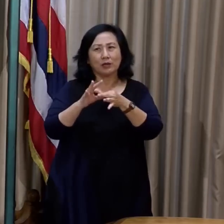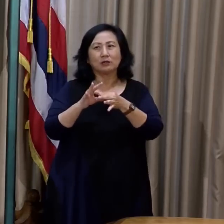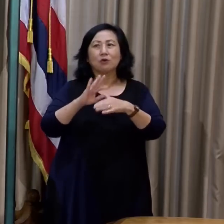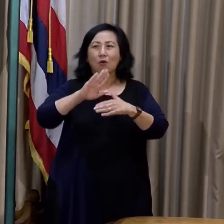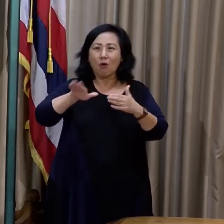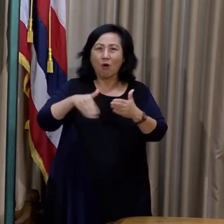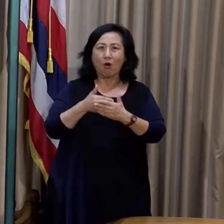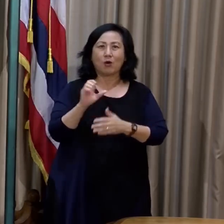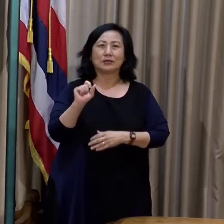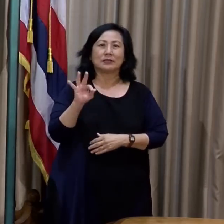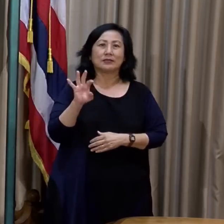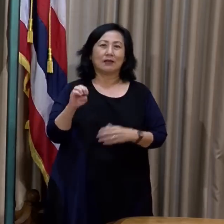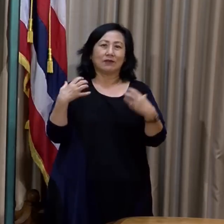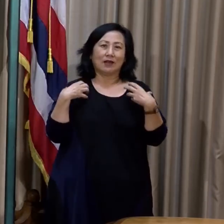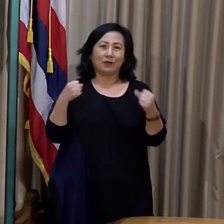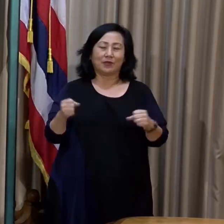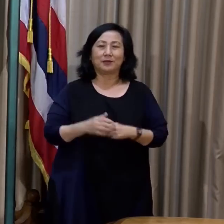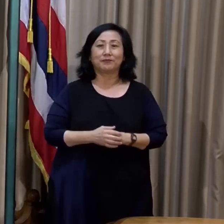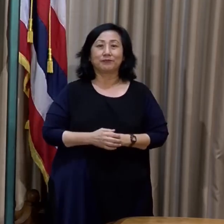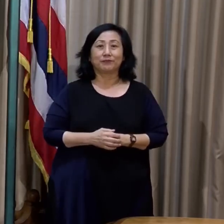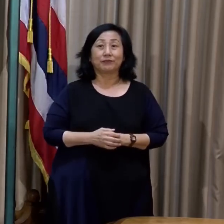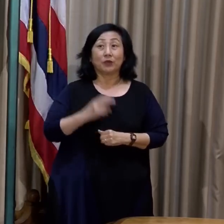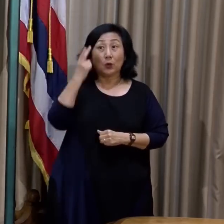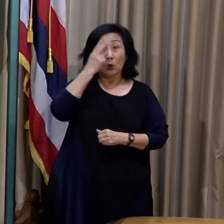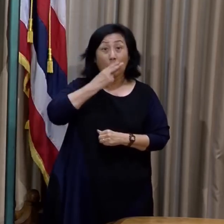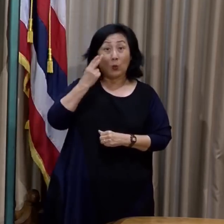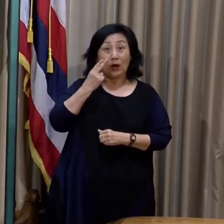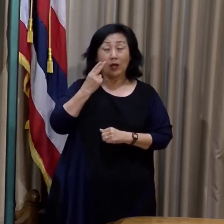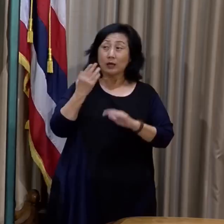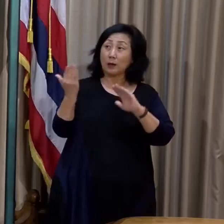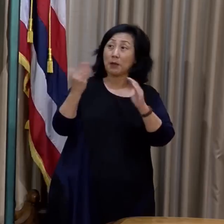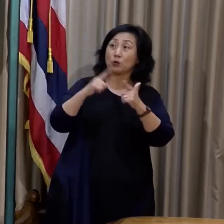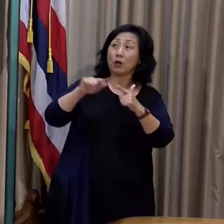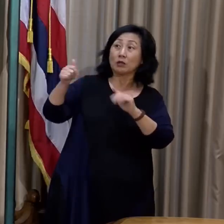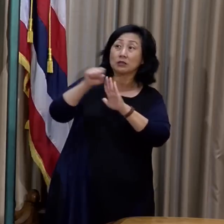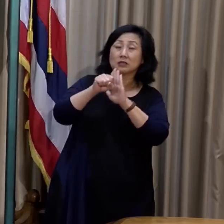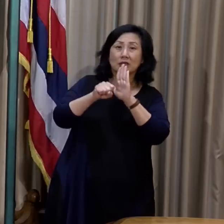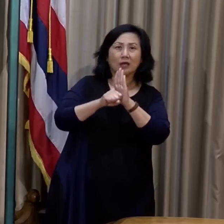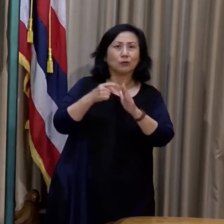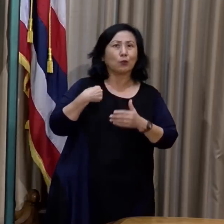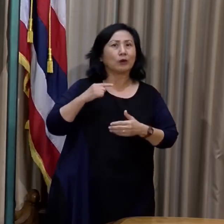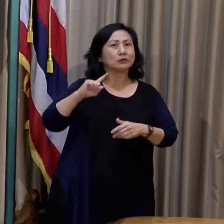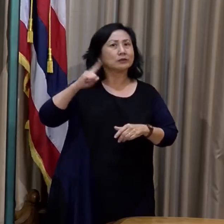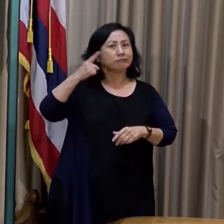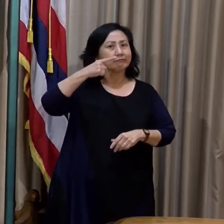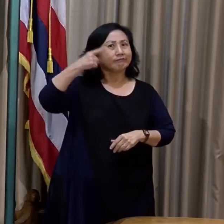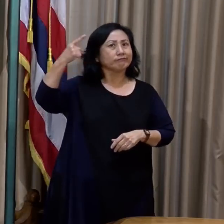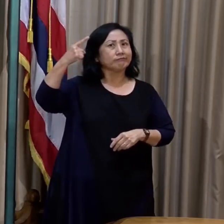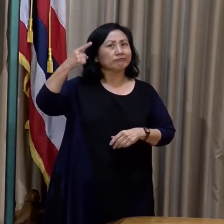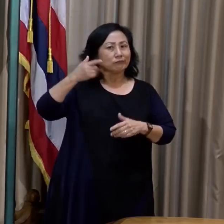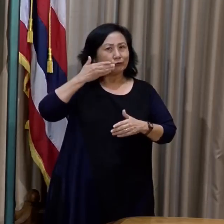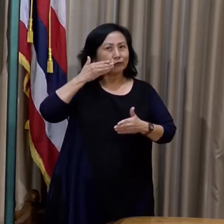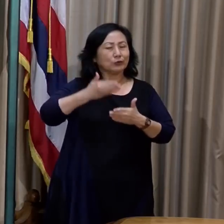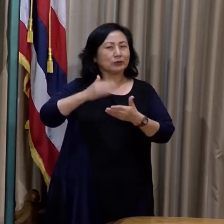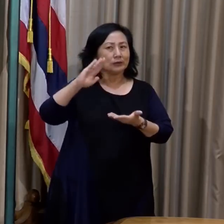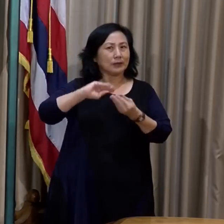OF YOU, FOR TAKING PERSONAL RESPONSIBILITY FOR OUR COMMUNITY, AND FOR WORKING WITH HEALTHY.